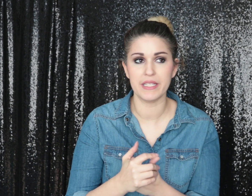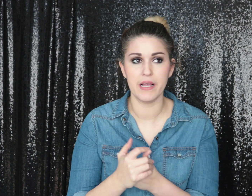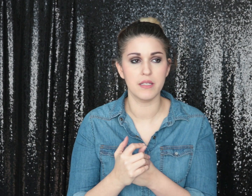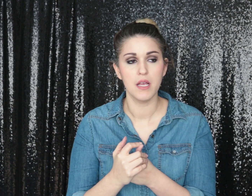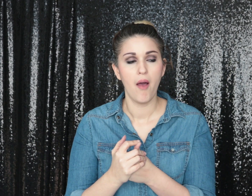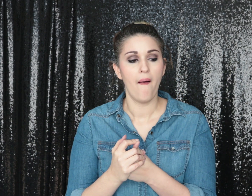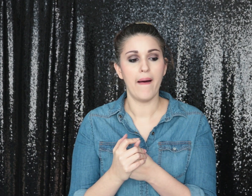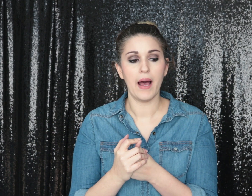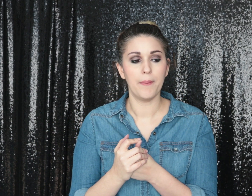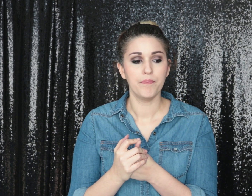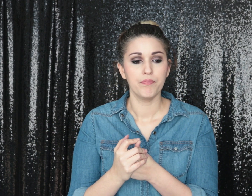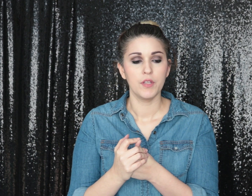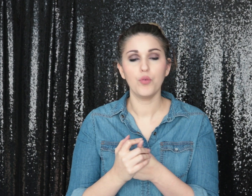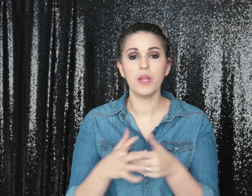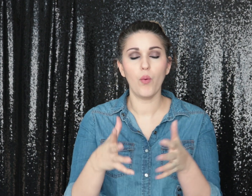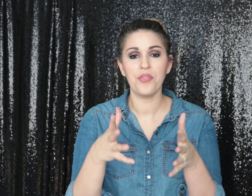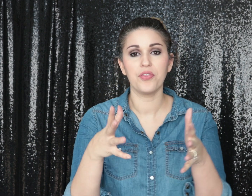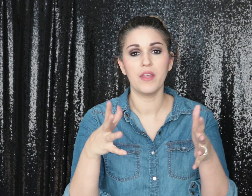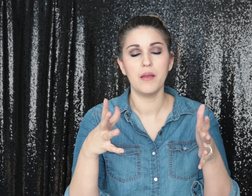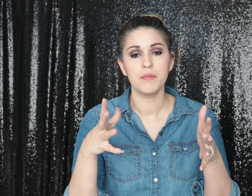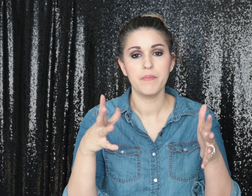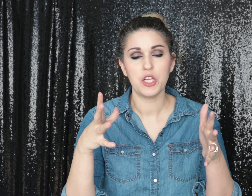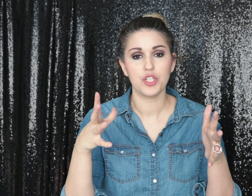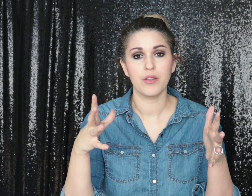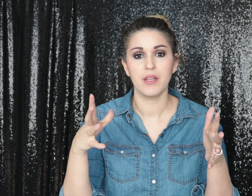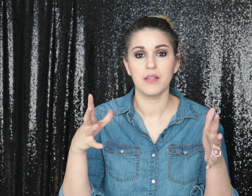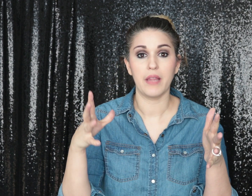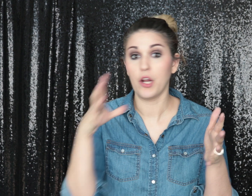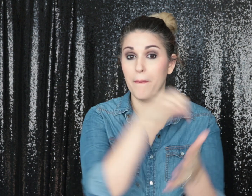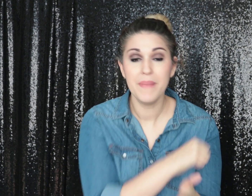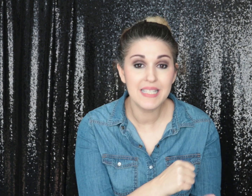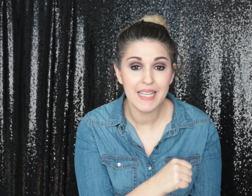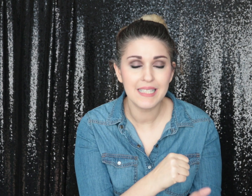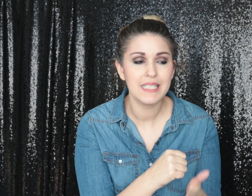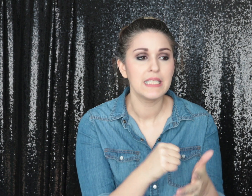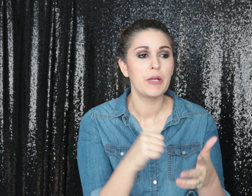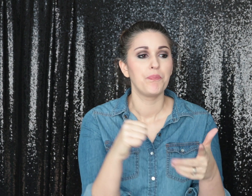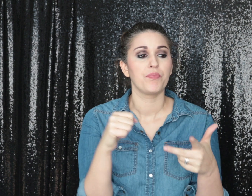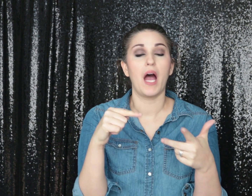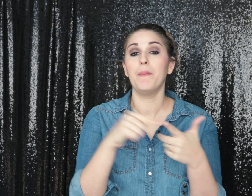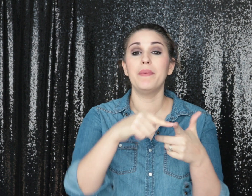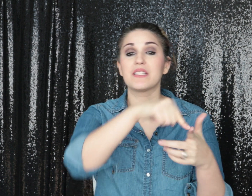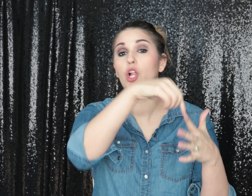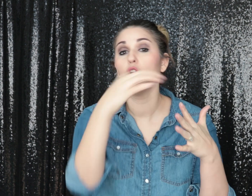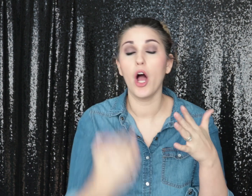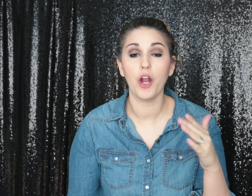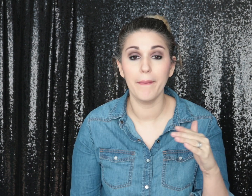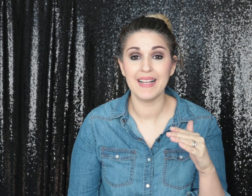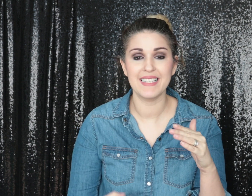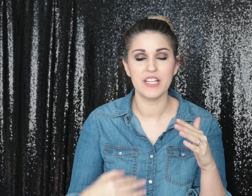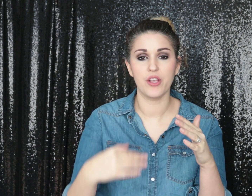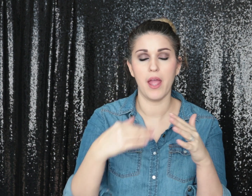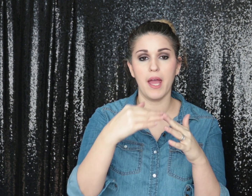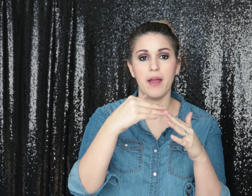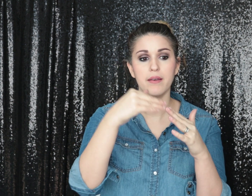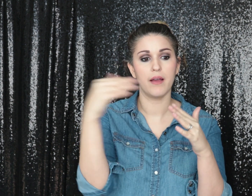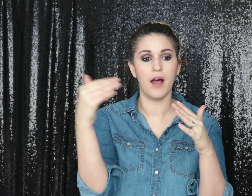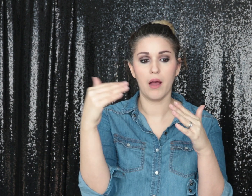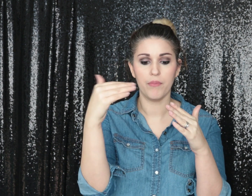reasons, um, you really want them to make sure that they don't miss it. Maybe it's a longer message and um,